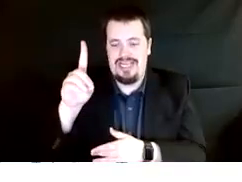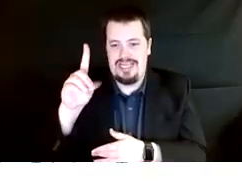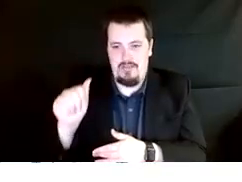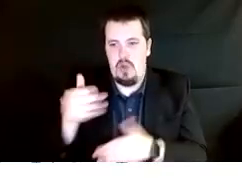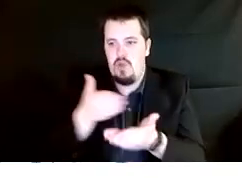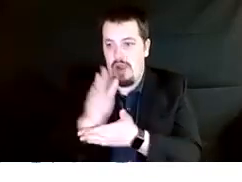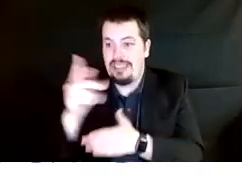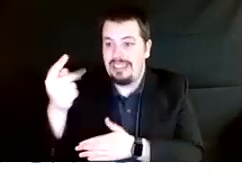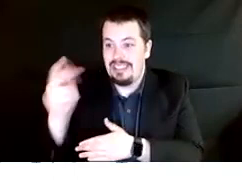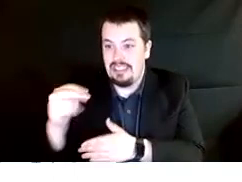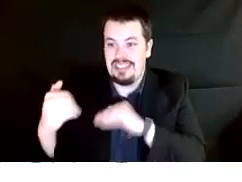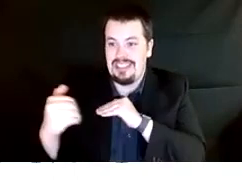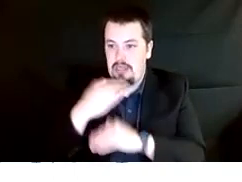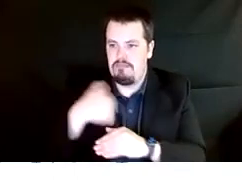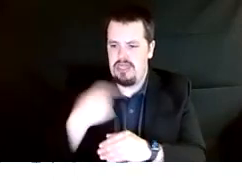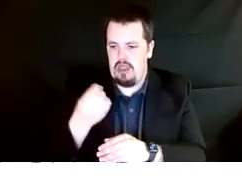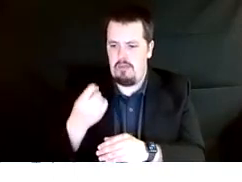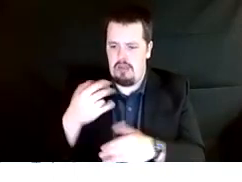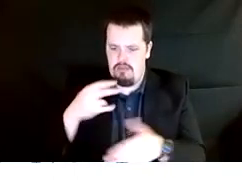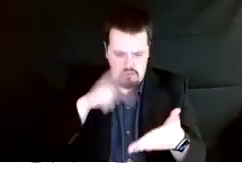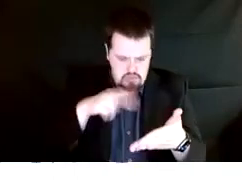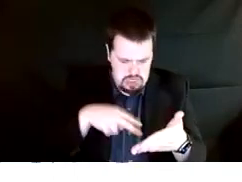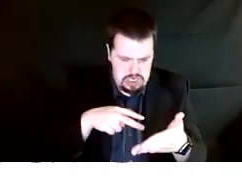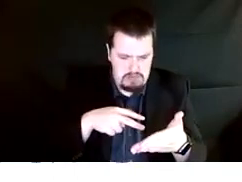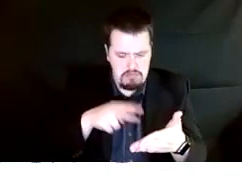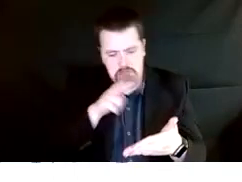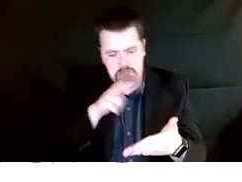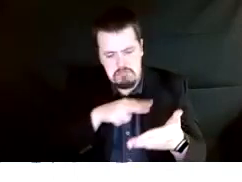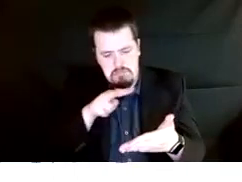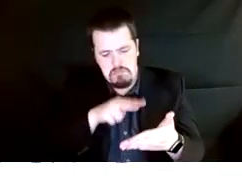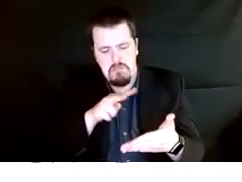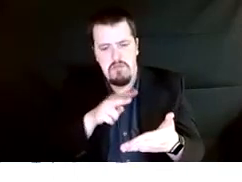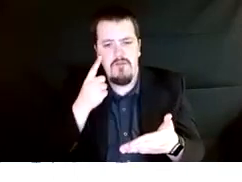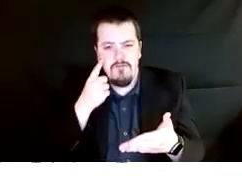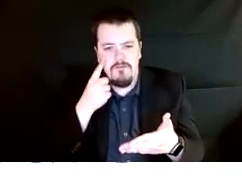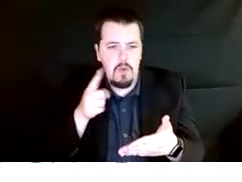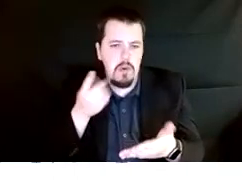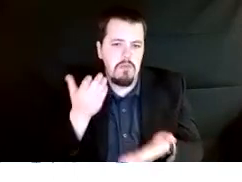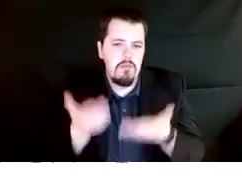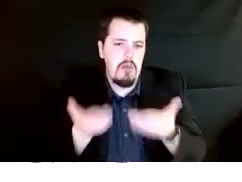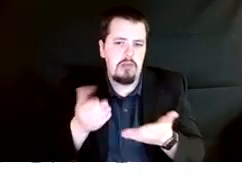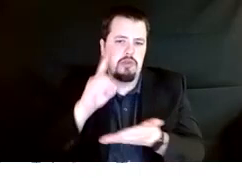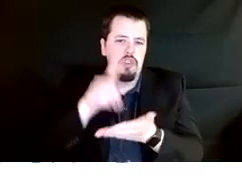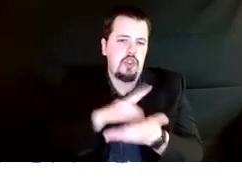sent me something and asked me to read it and take a look at it for possible discrimination and